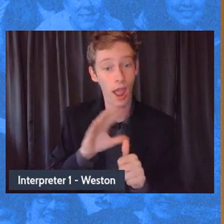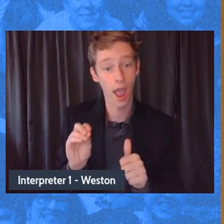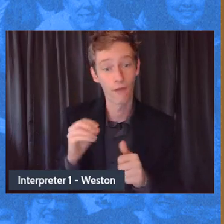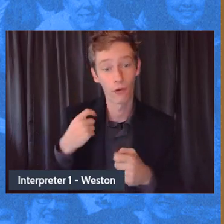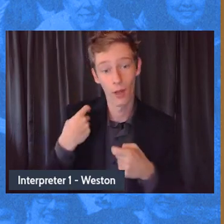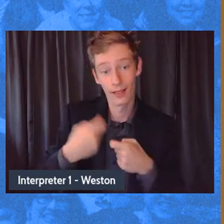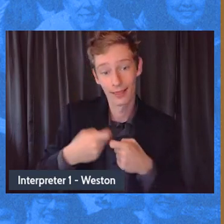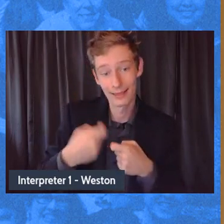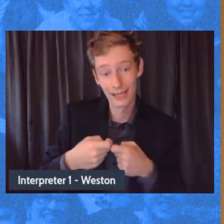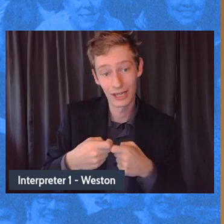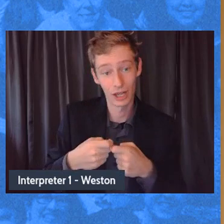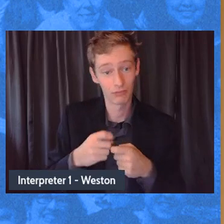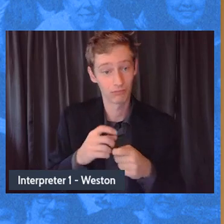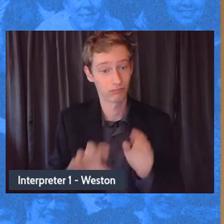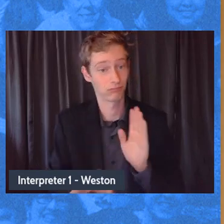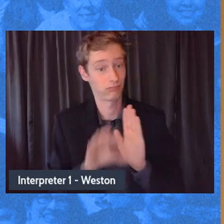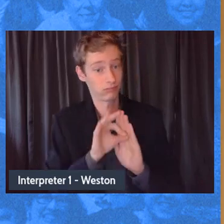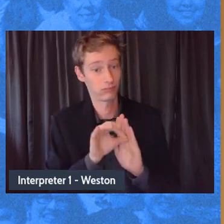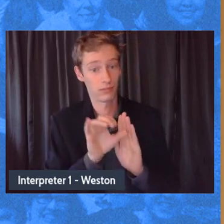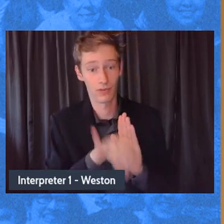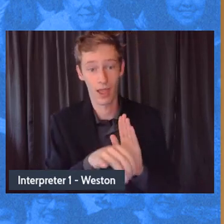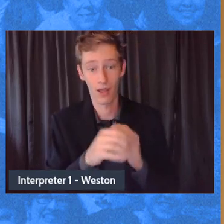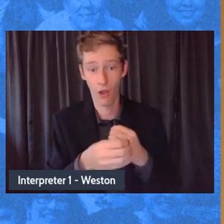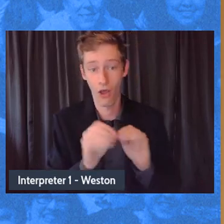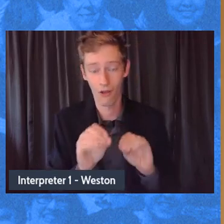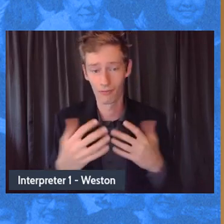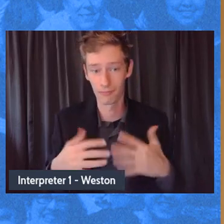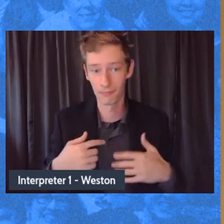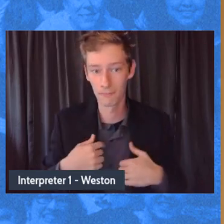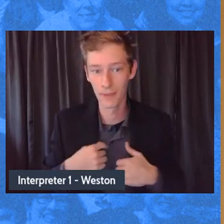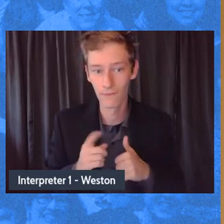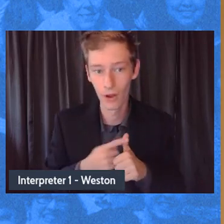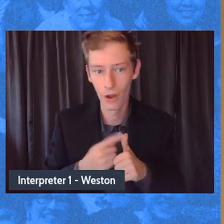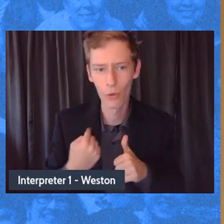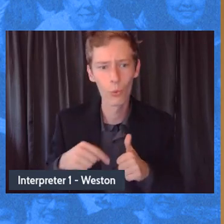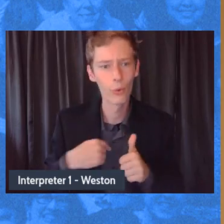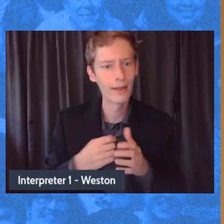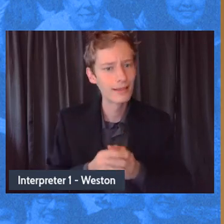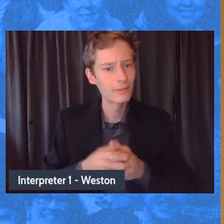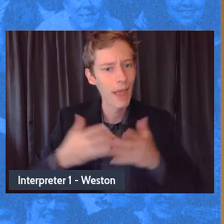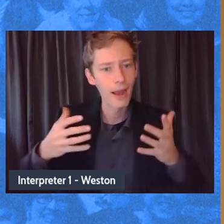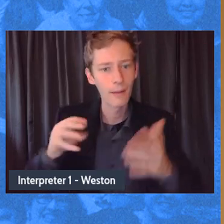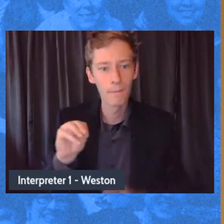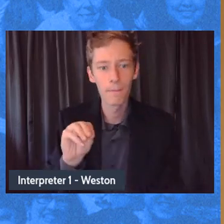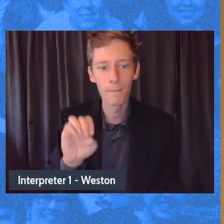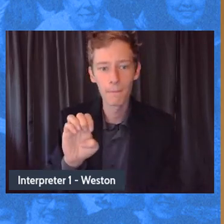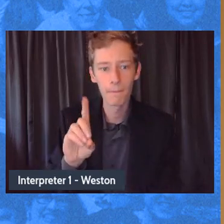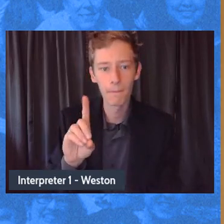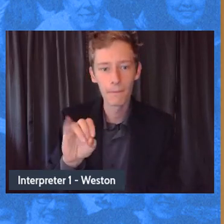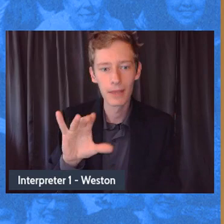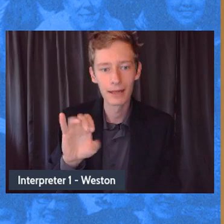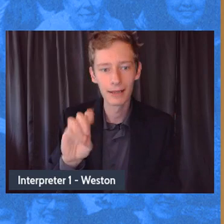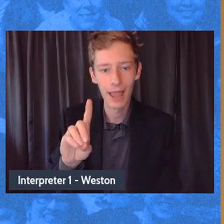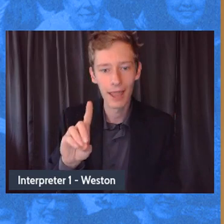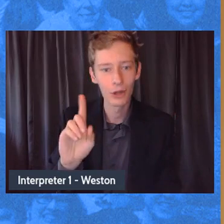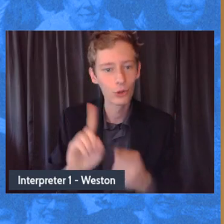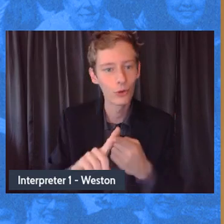we moved Virginia forward, light years. We expanded Medicaid to more than 500,000 Virginians. We've ratified the equal rights amendment